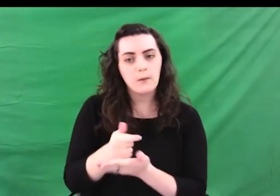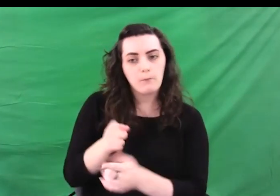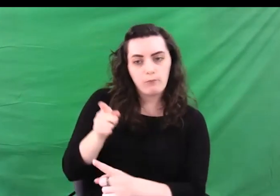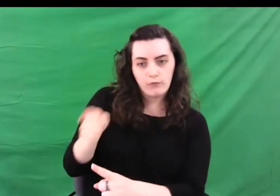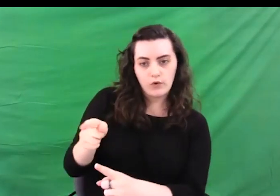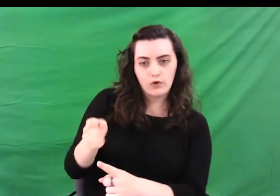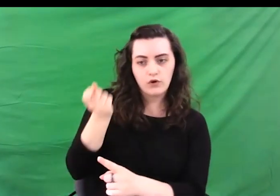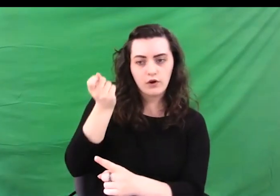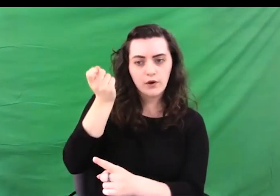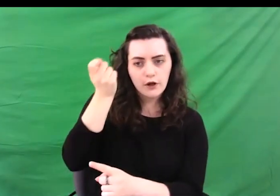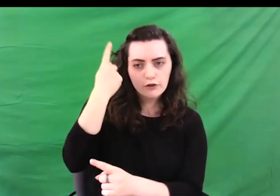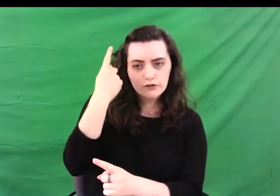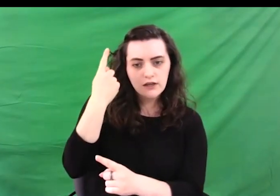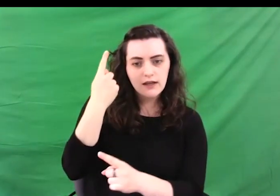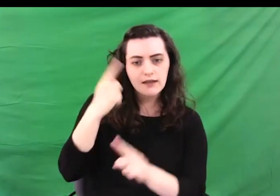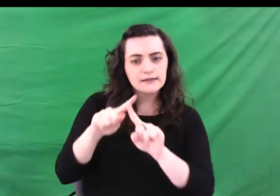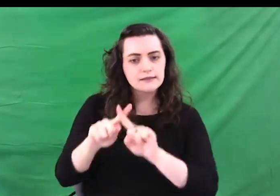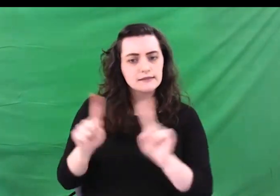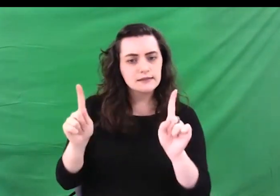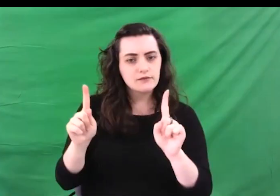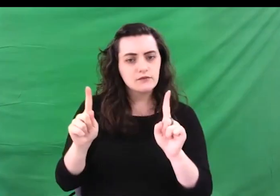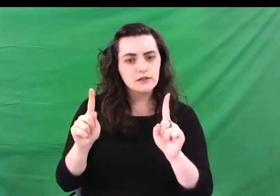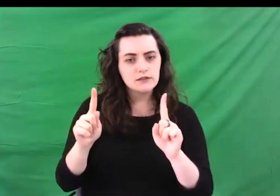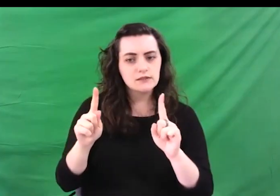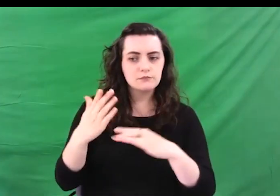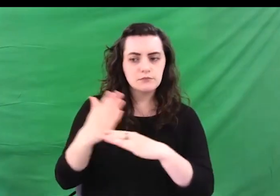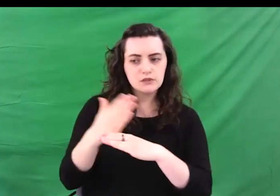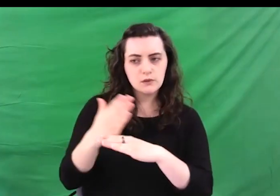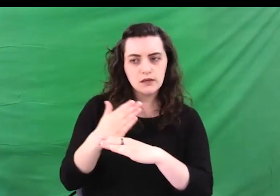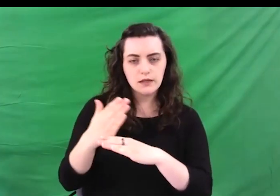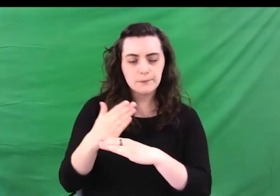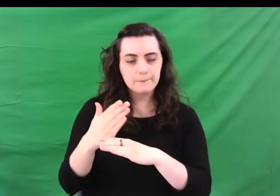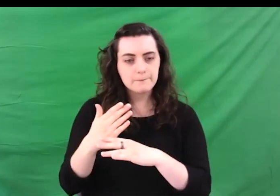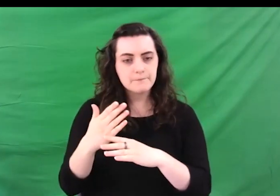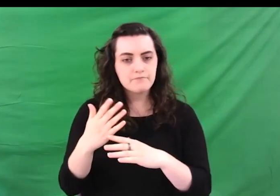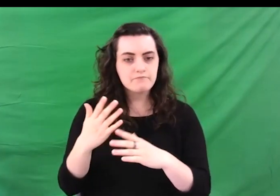the difference between "wa".